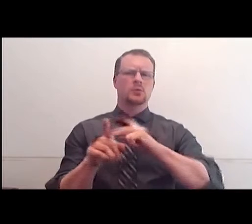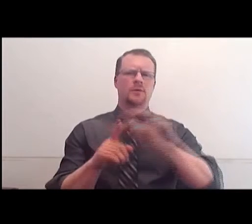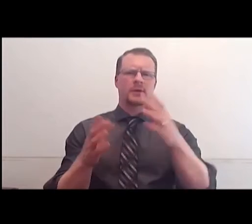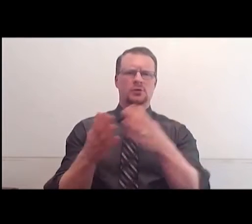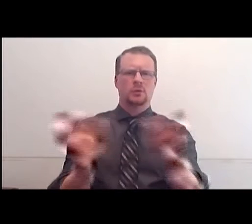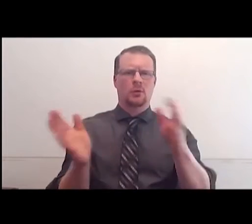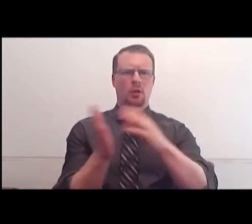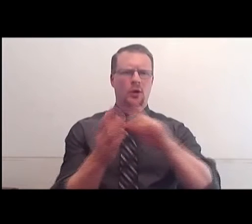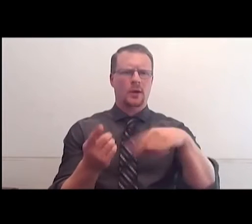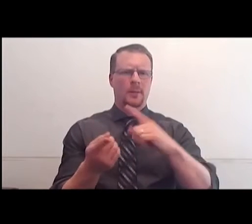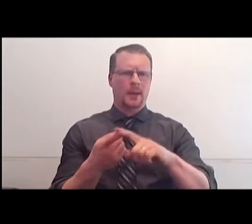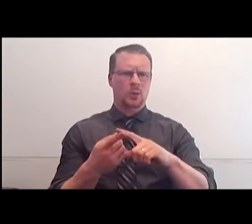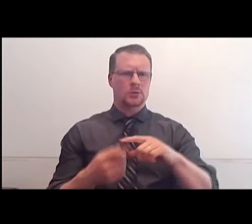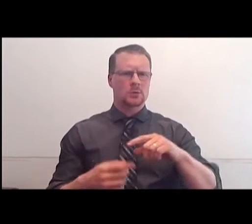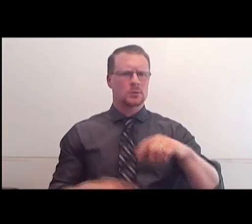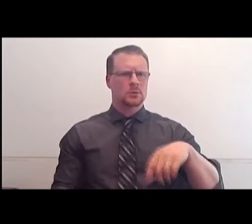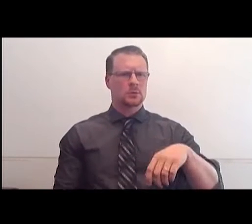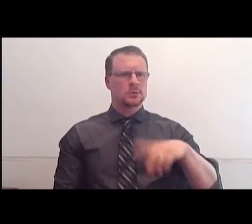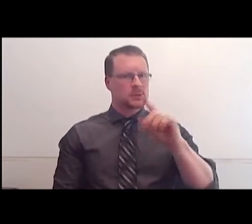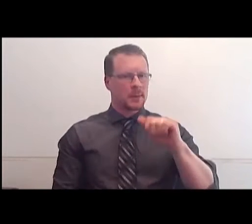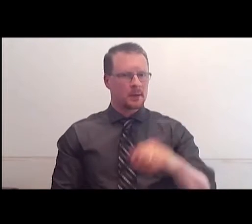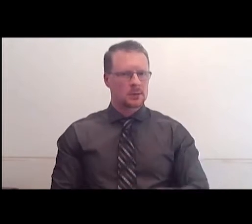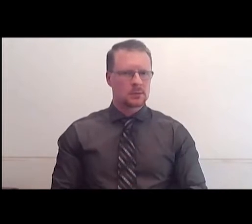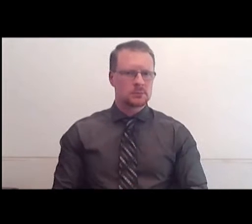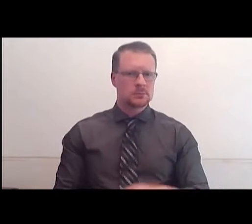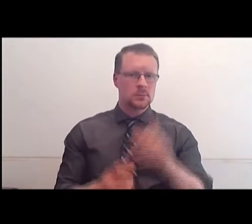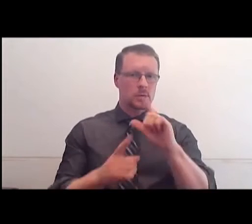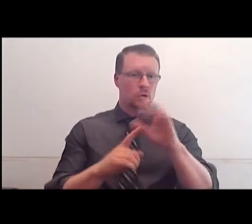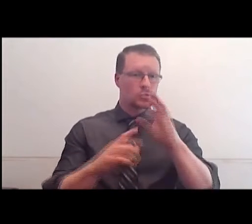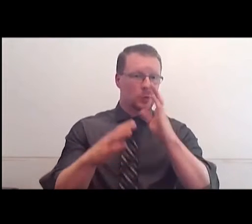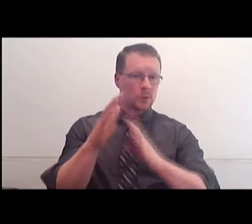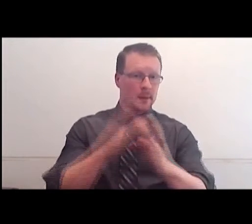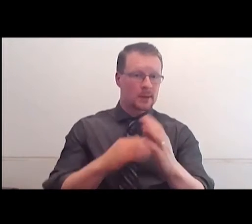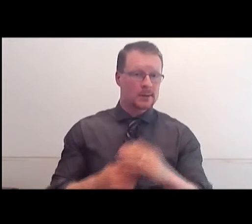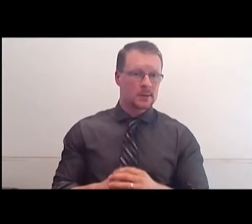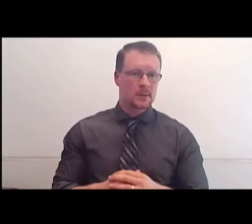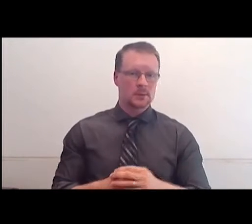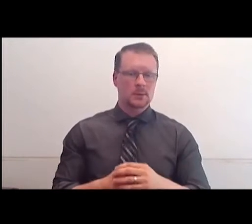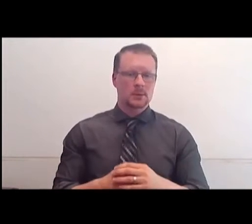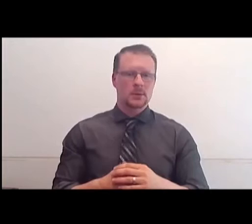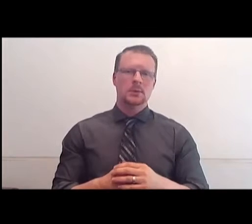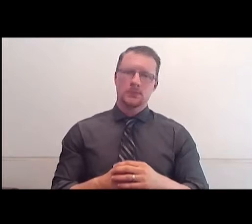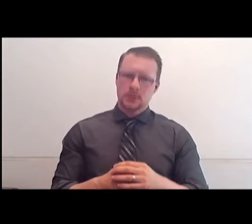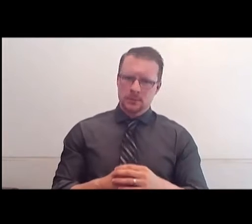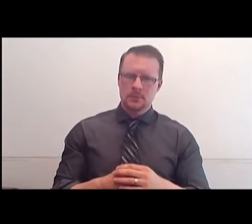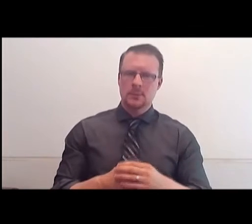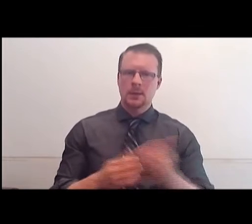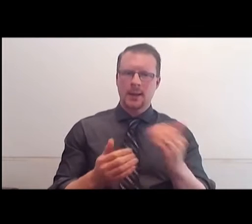So how do we as professionals in general, learn about disabilities and cultural humility.